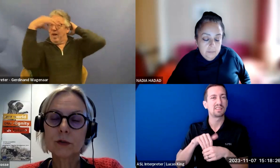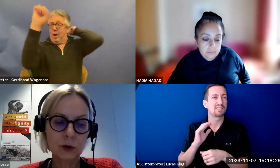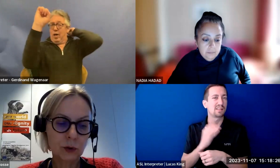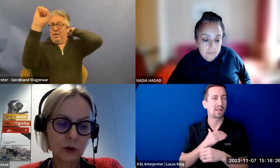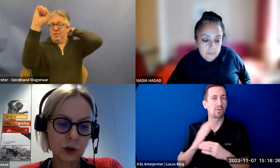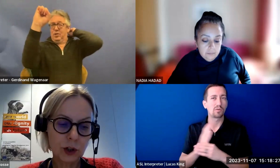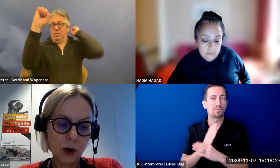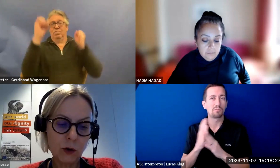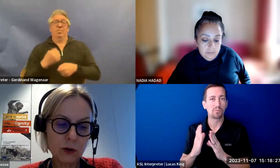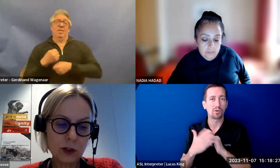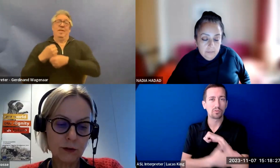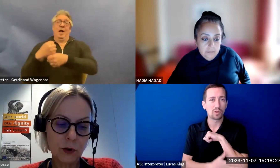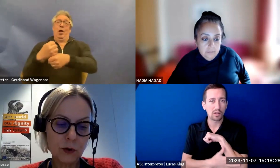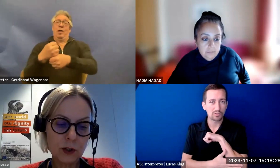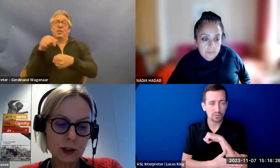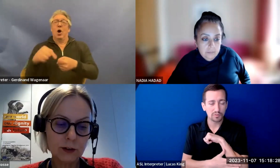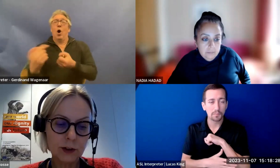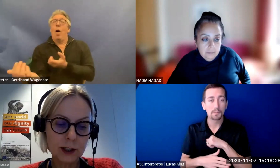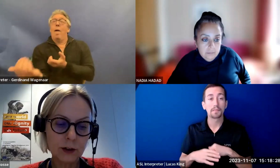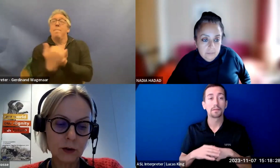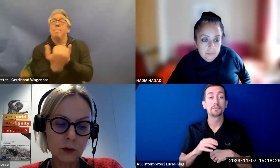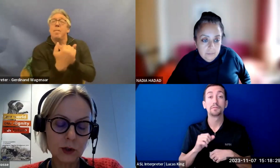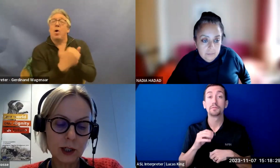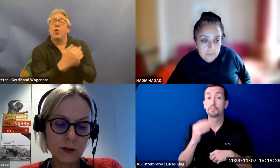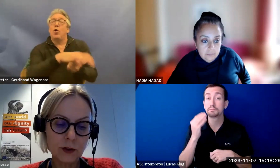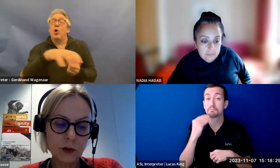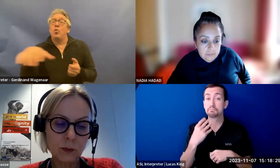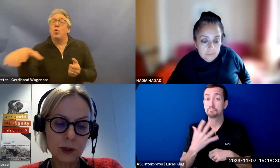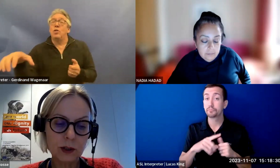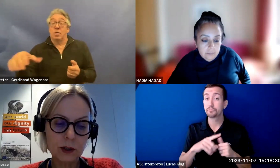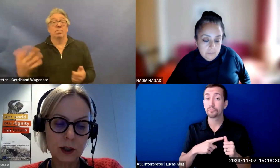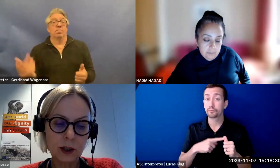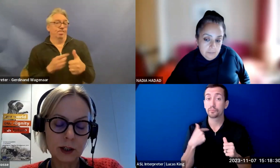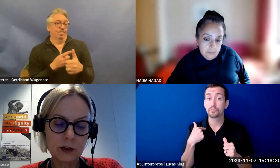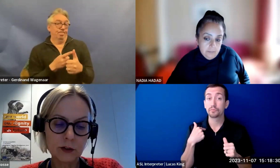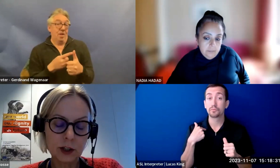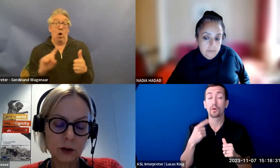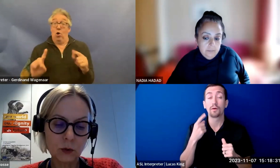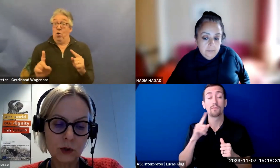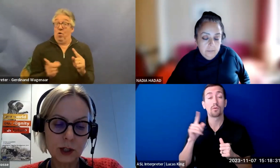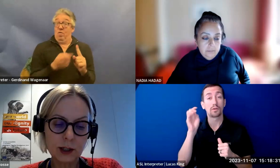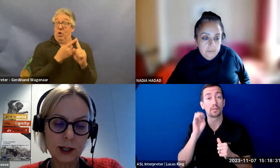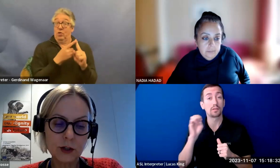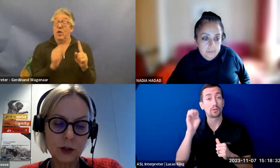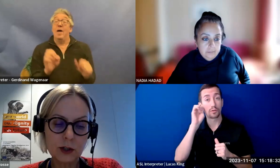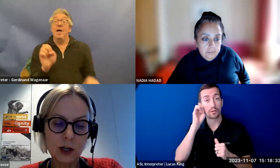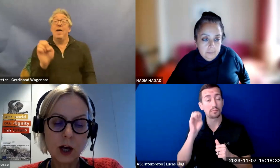For you to know, firstly we include in the EU delegations,